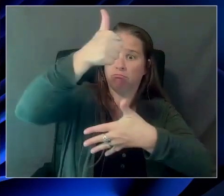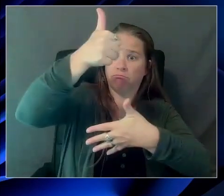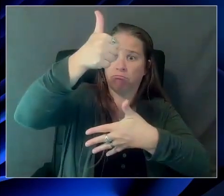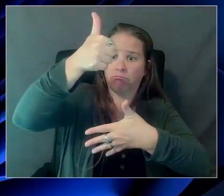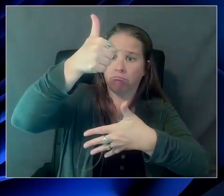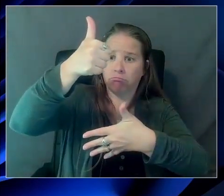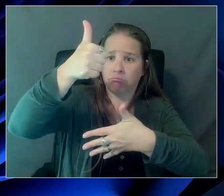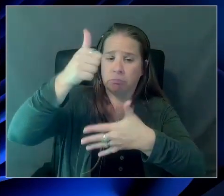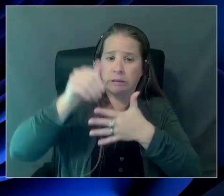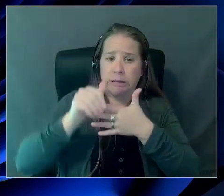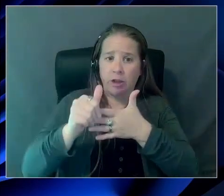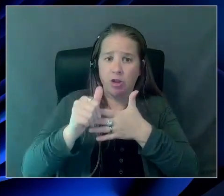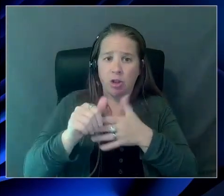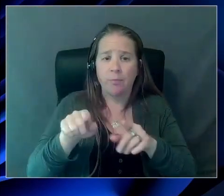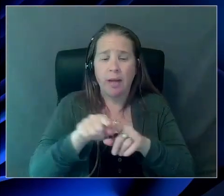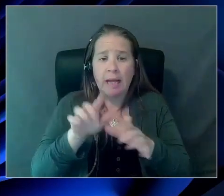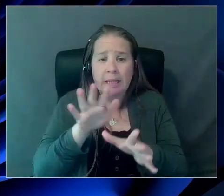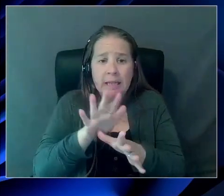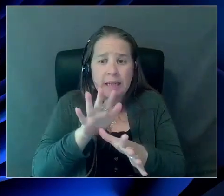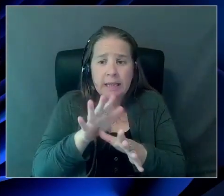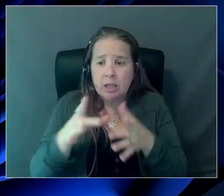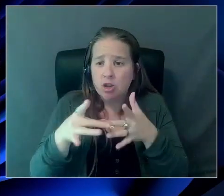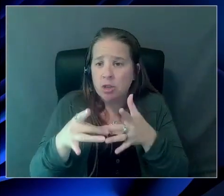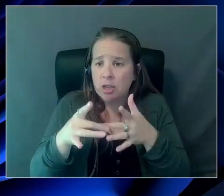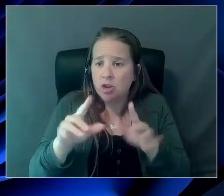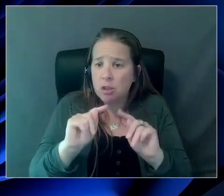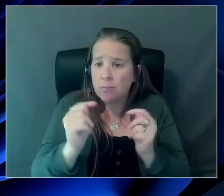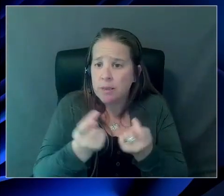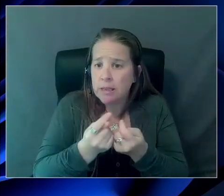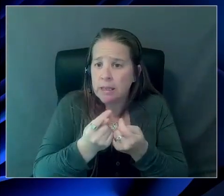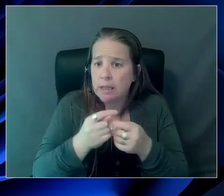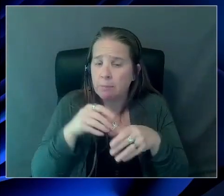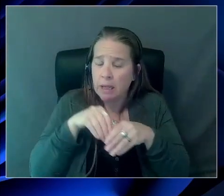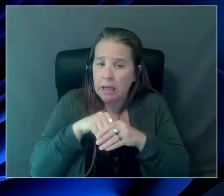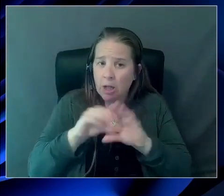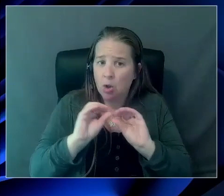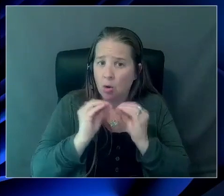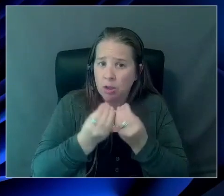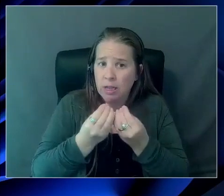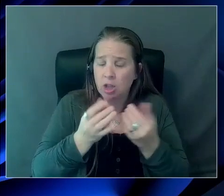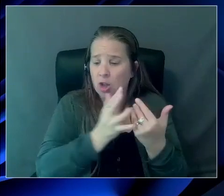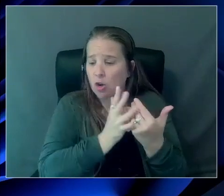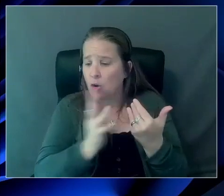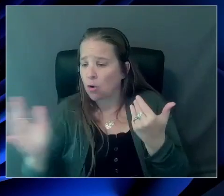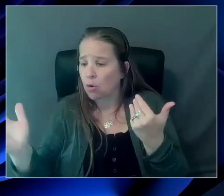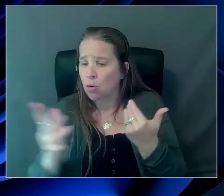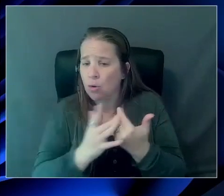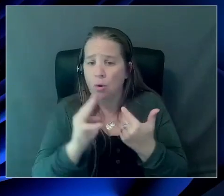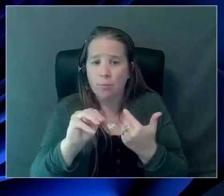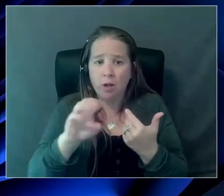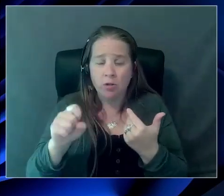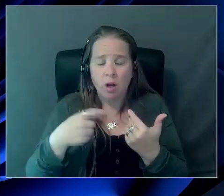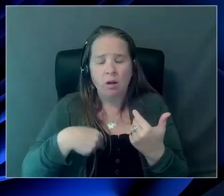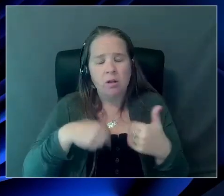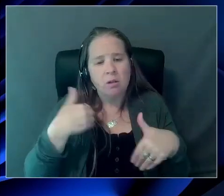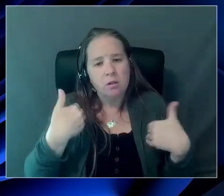and the senior leadership team within our organization and across Microsoft, is deeply committed.